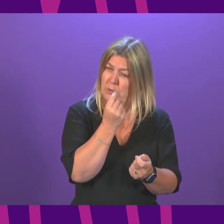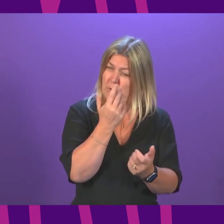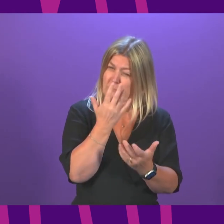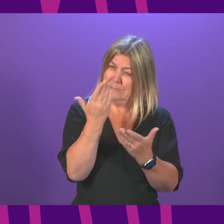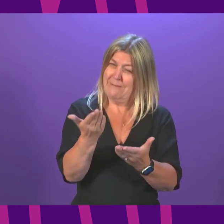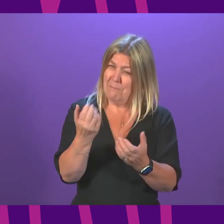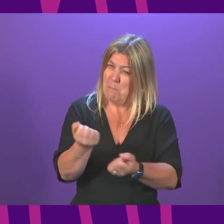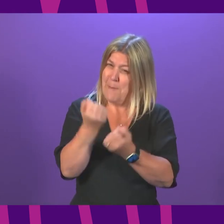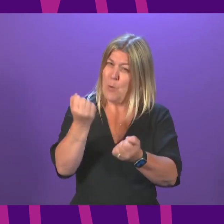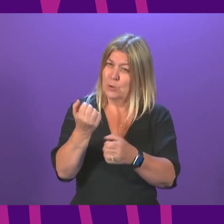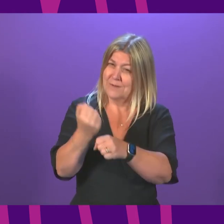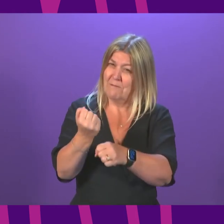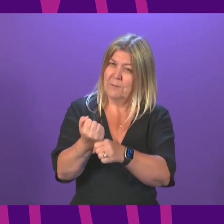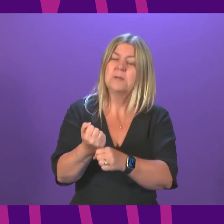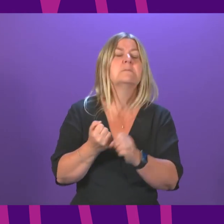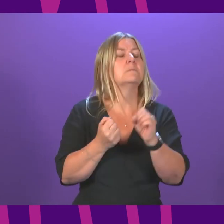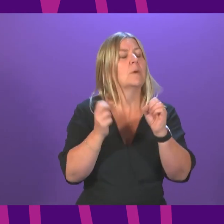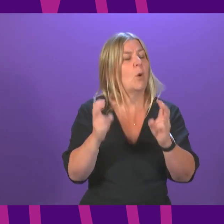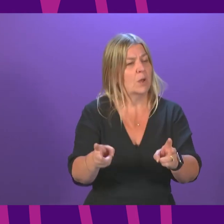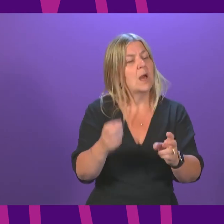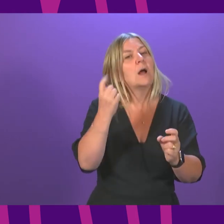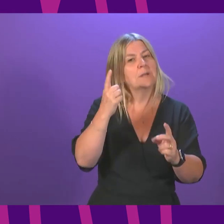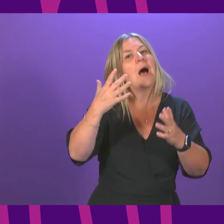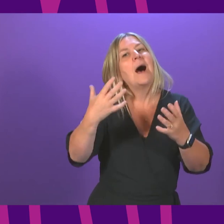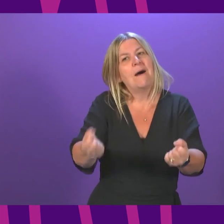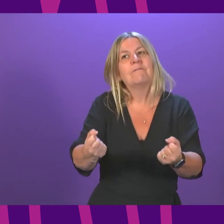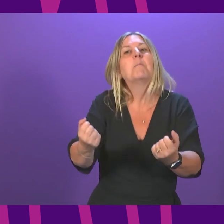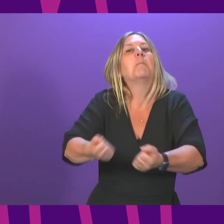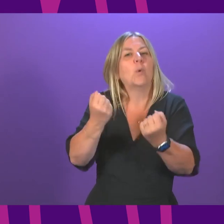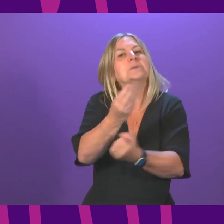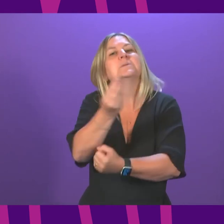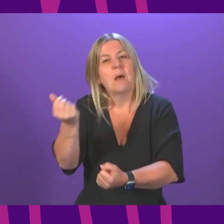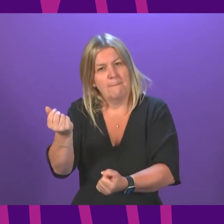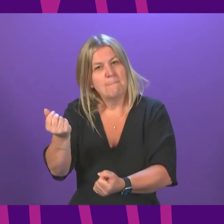days concerns have been raised about not just the nature of the emergency powers that we